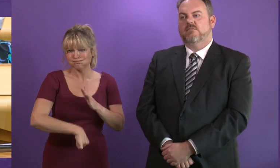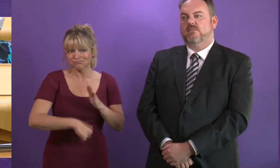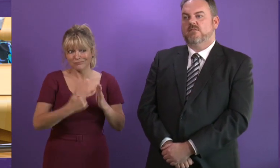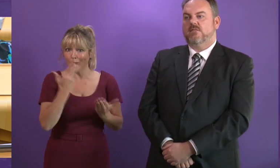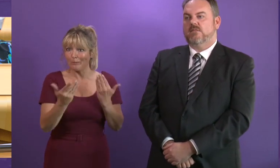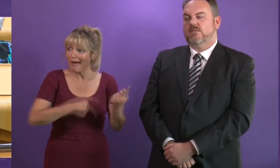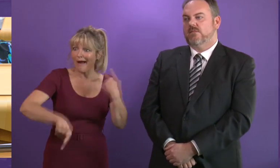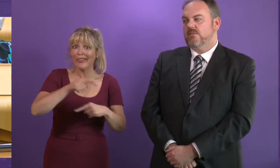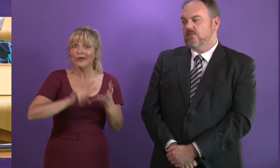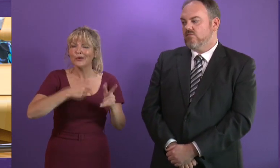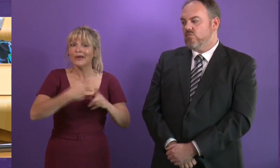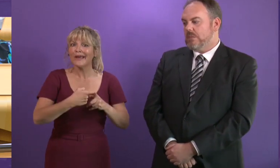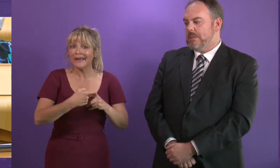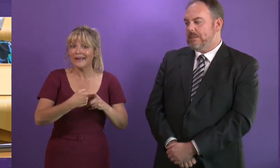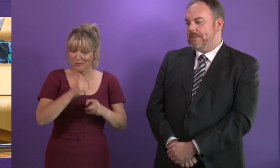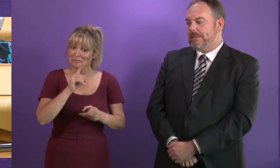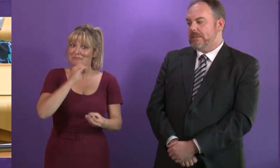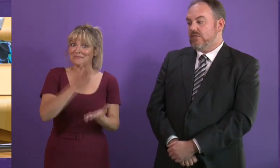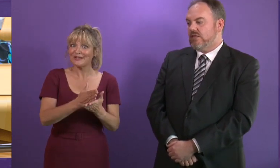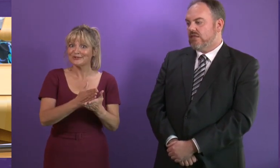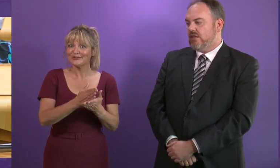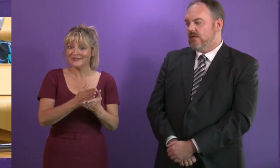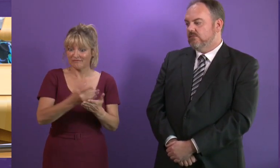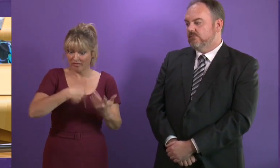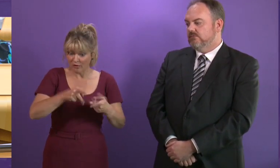ensure that our roads are even safer than before.